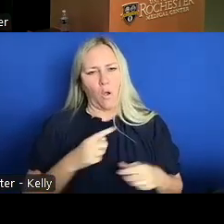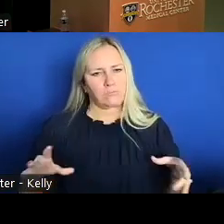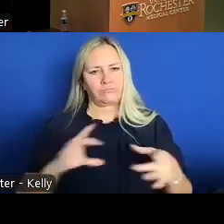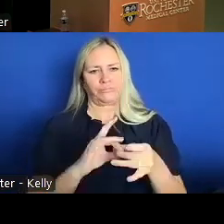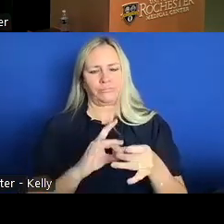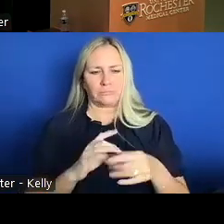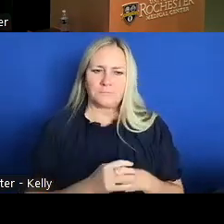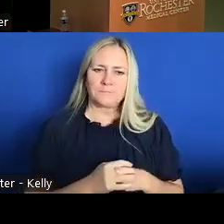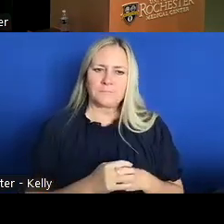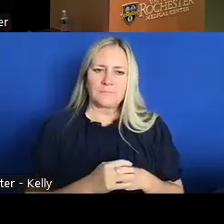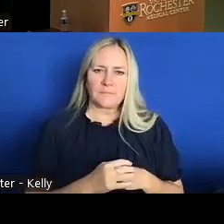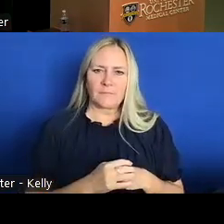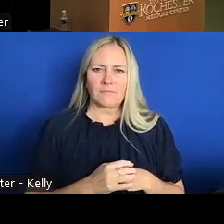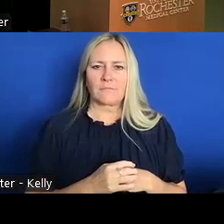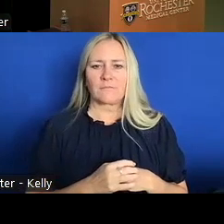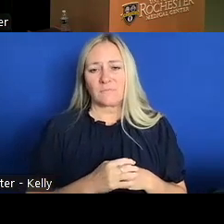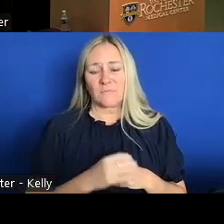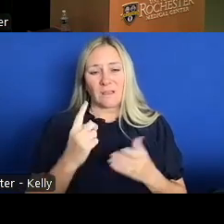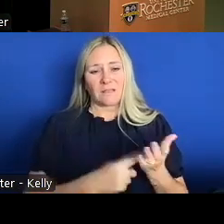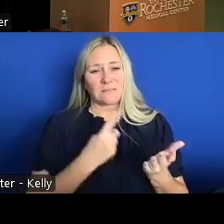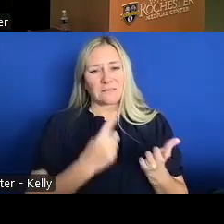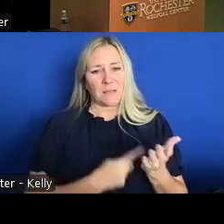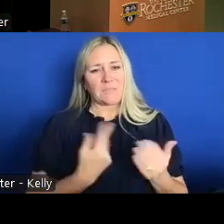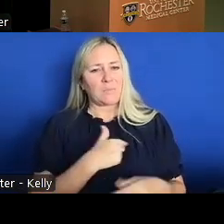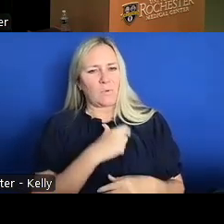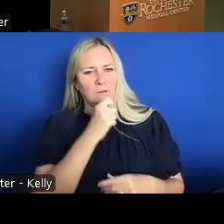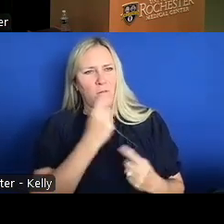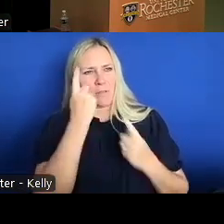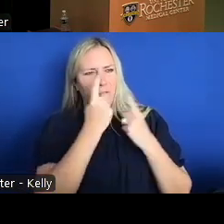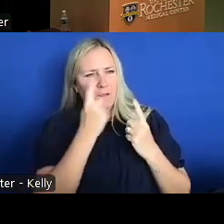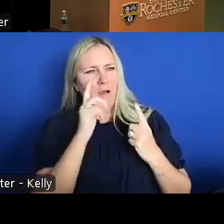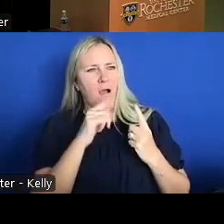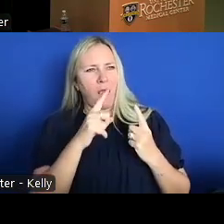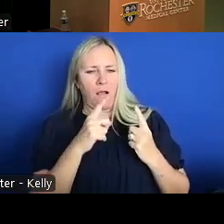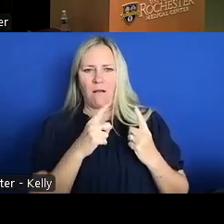part that gets missed sometimes is the loss of Hope and hopes and dreams especially for a young